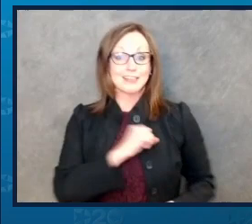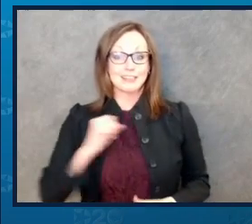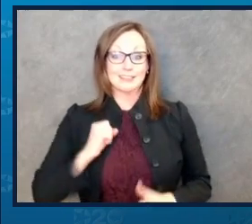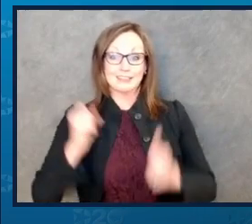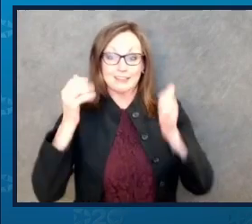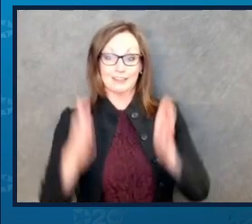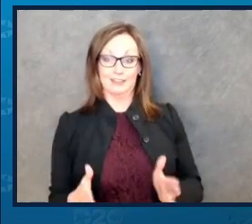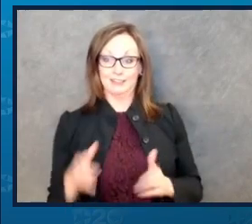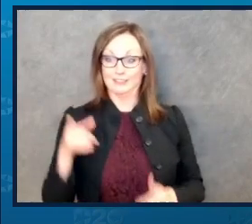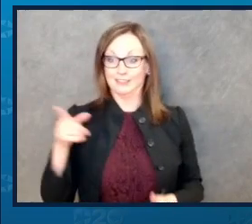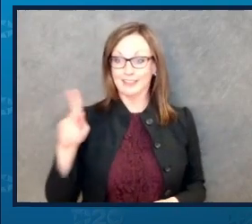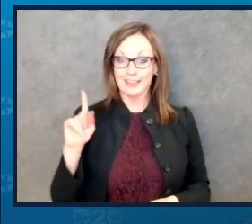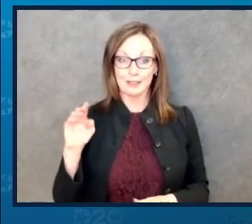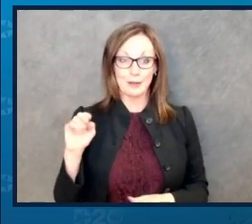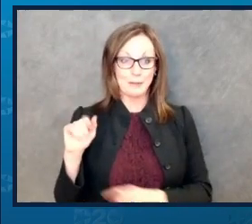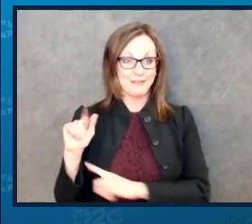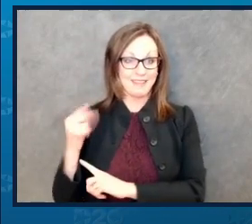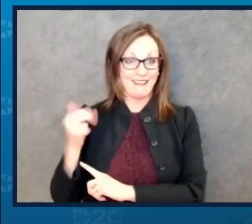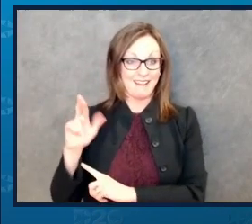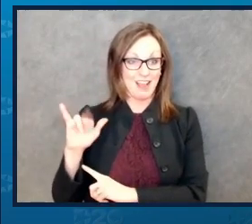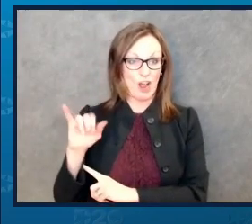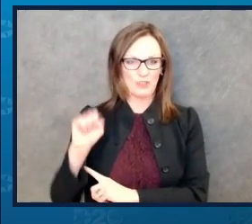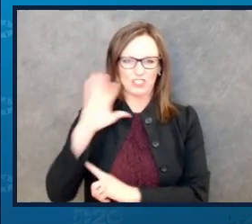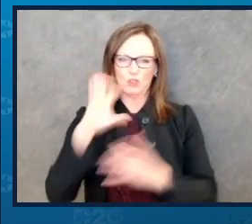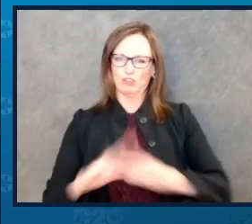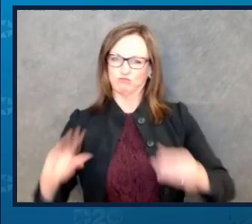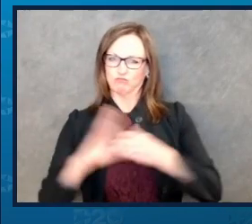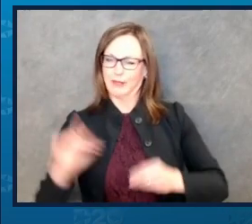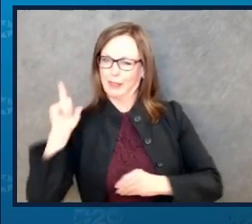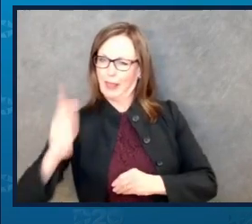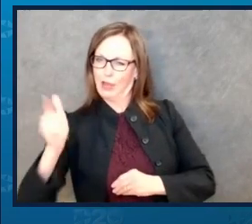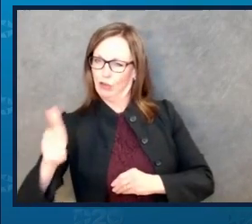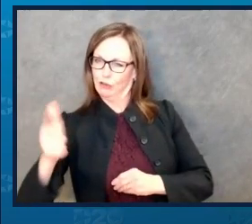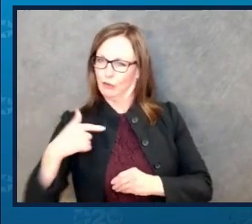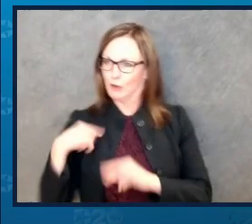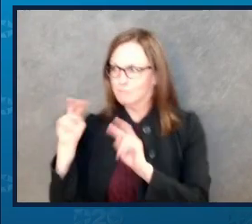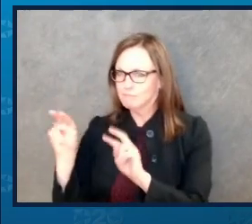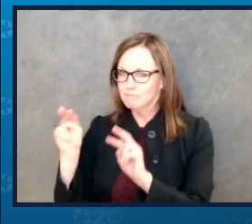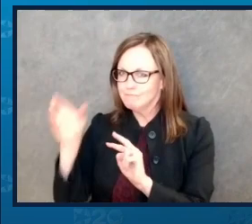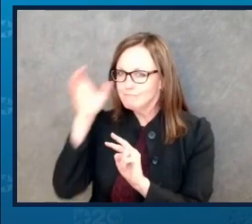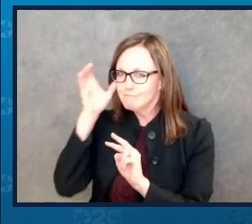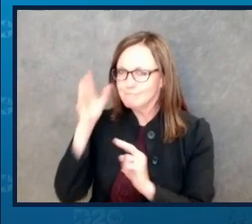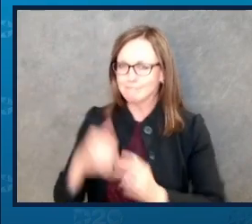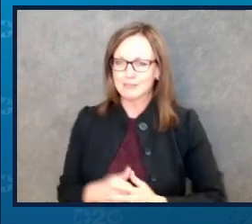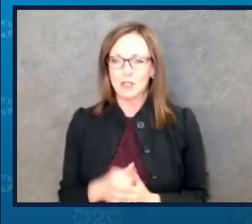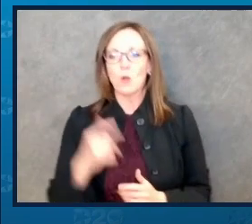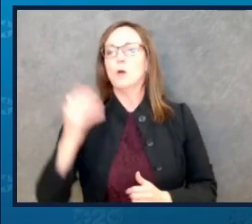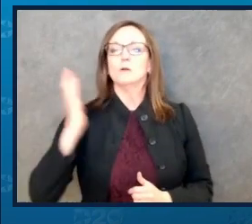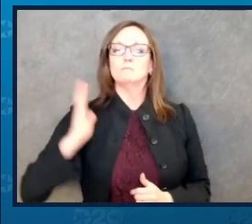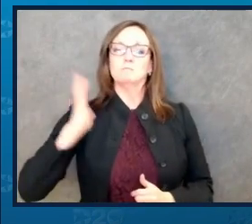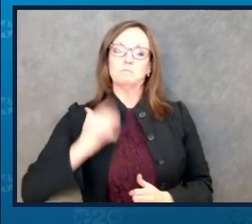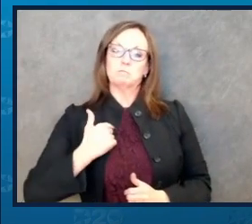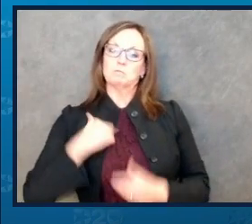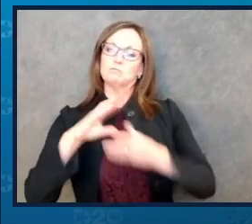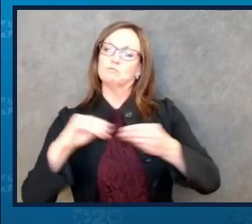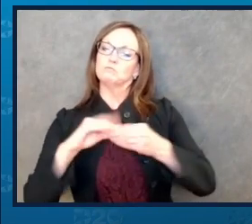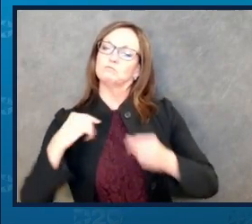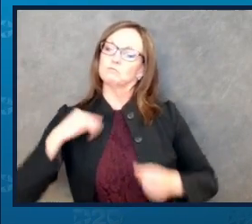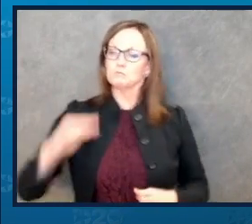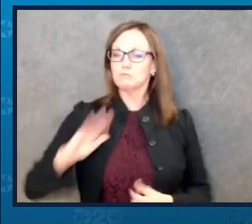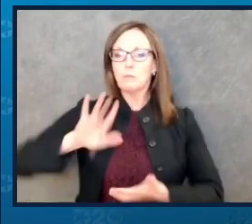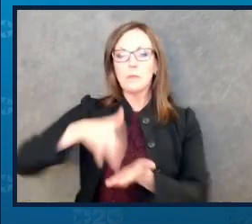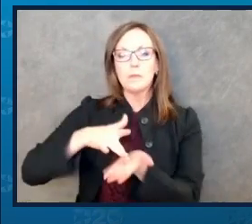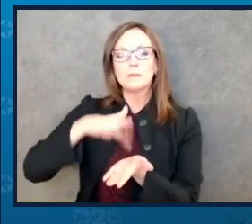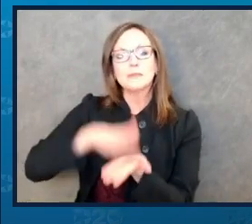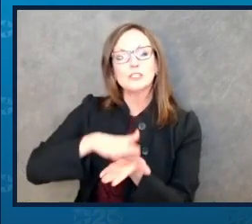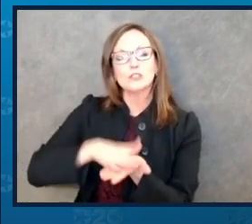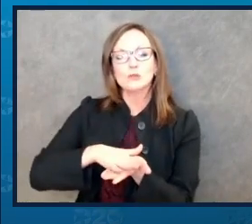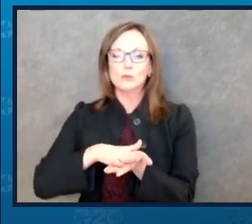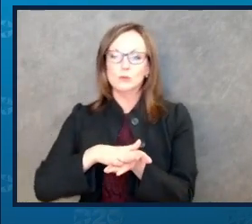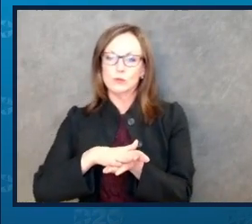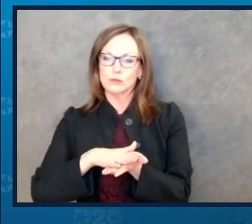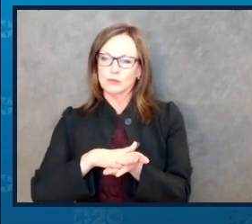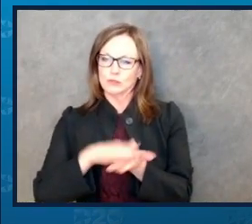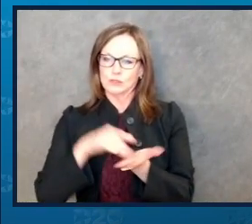BUT FIRST, WHEN I WAS IN SEVENTH